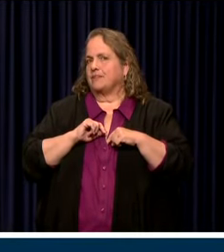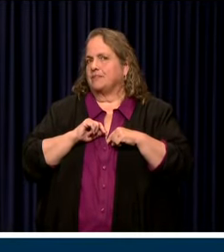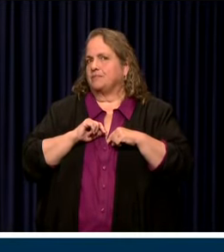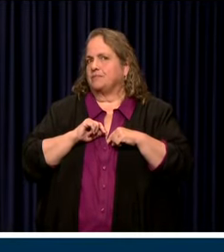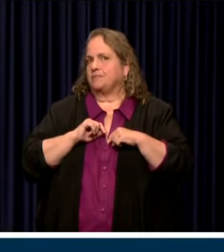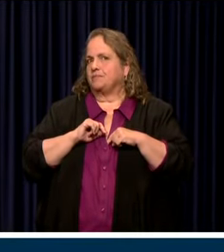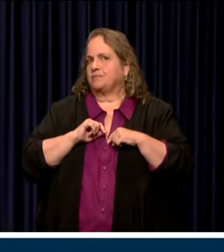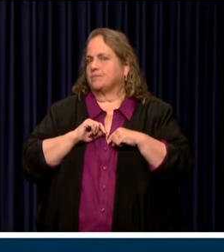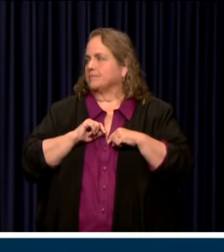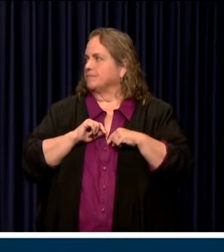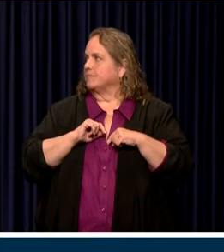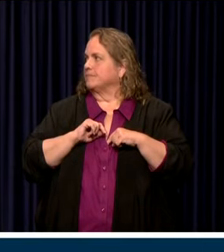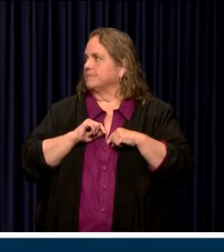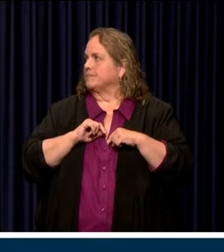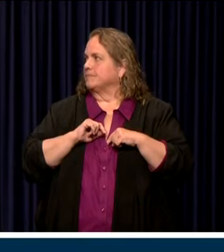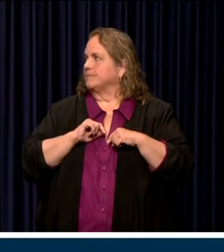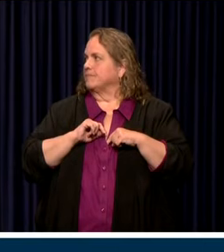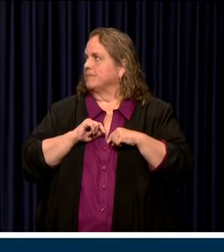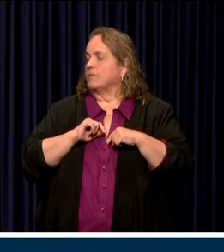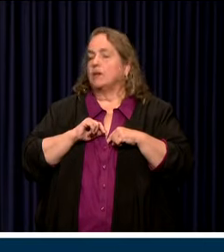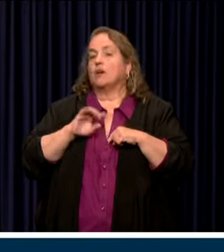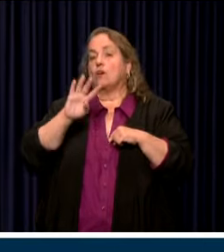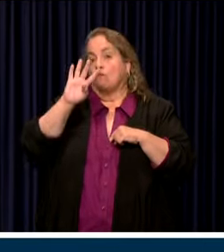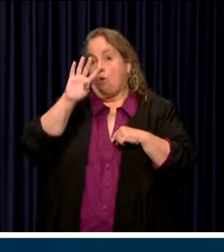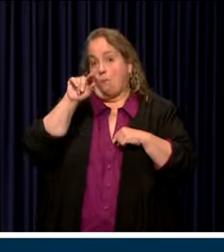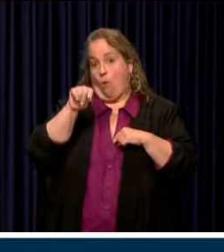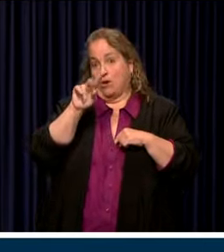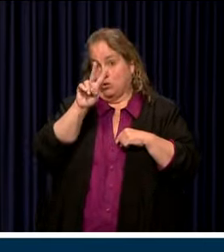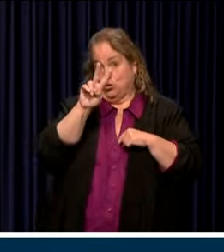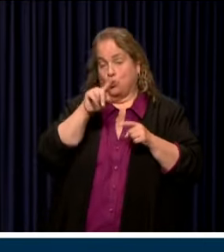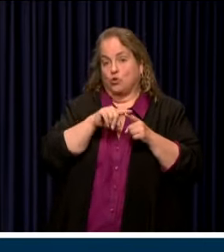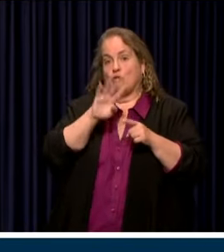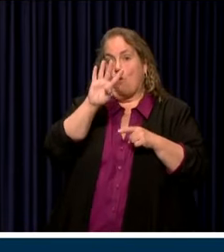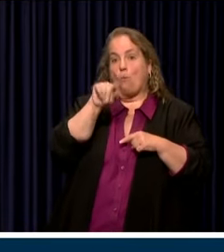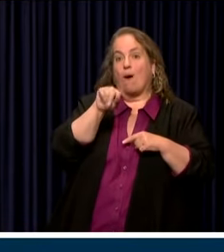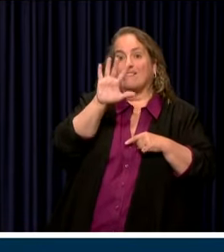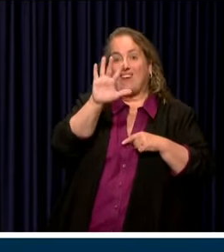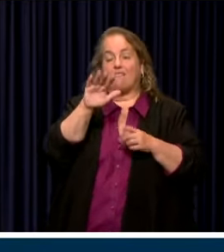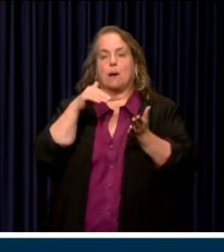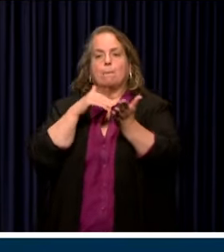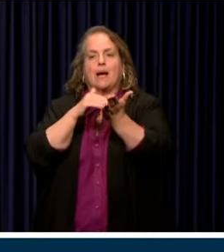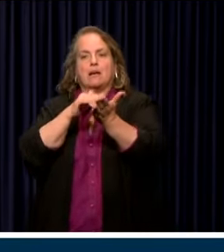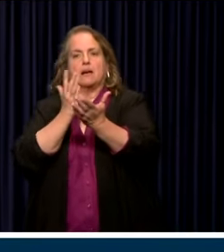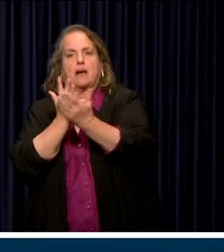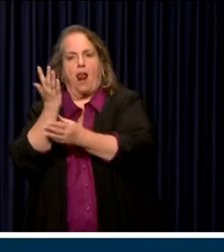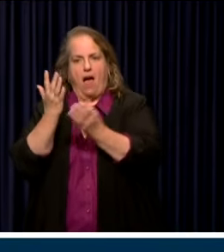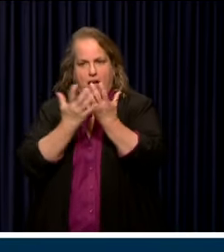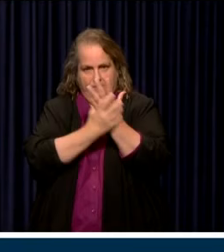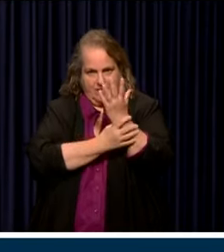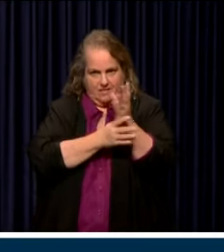TWO WEEKS AGO THOSE GAINS WERE NOT POSSIBLE. WE NEED A LOT MORE, AND WHEN WE